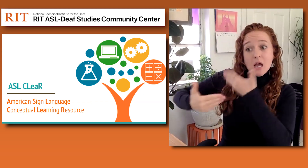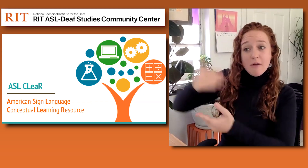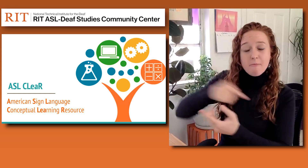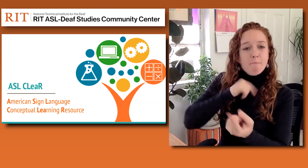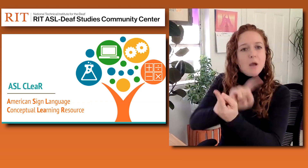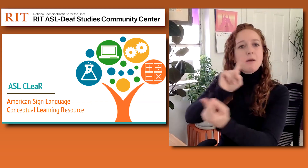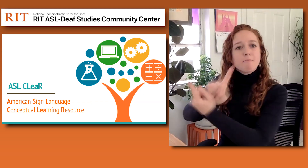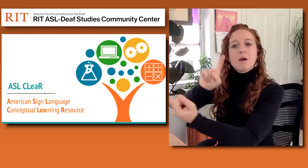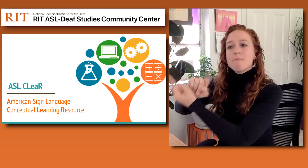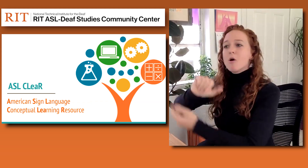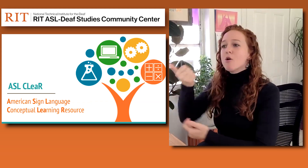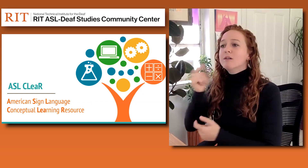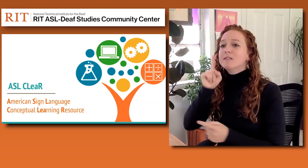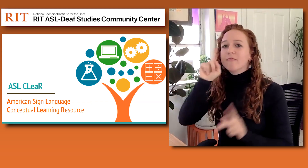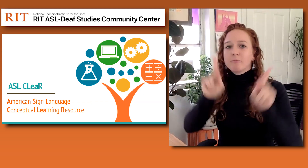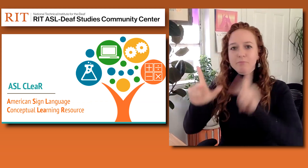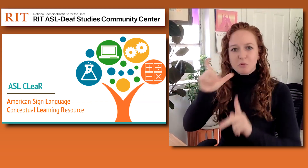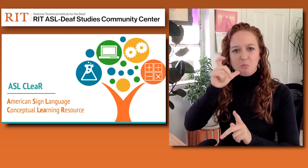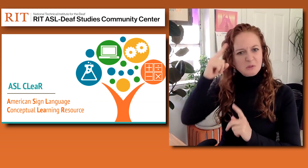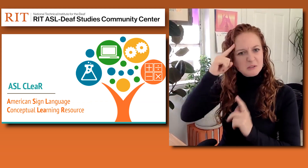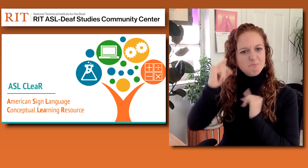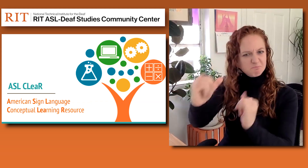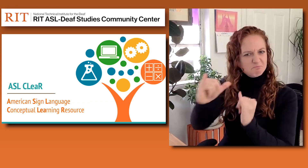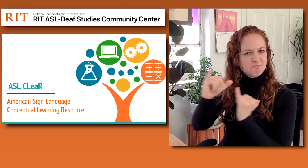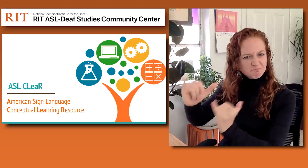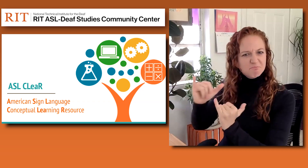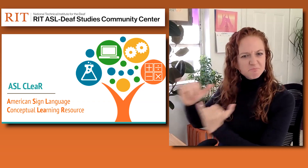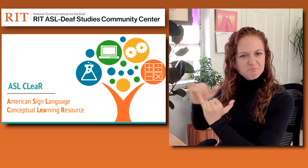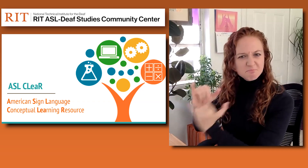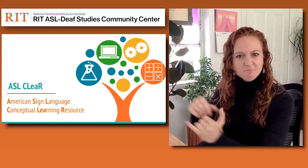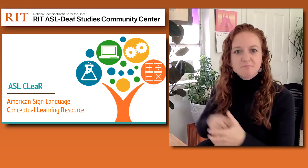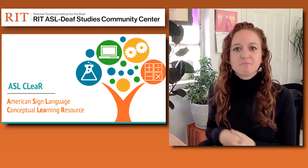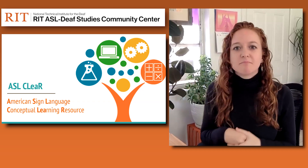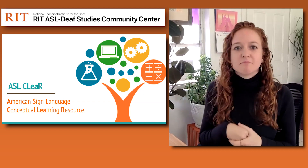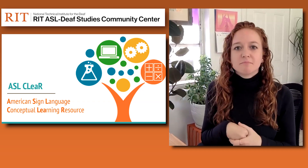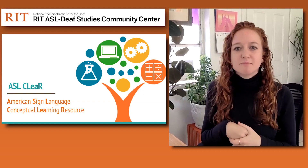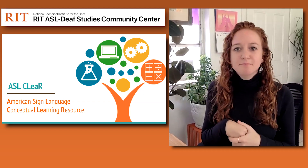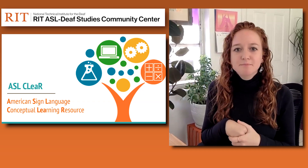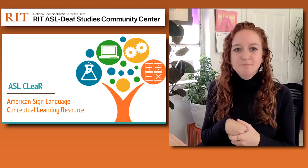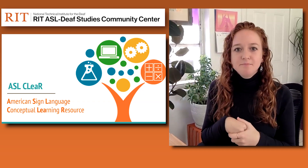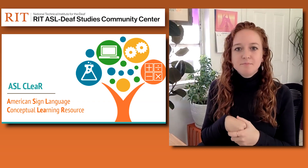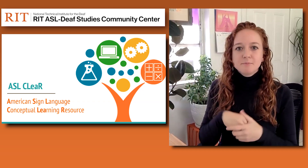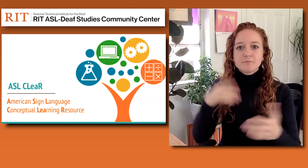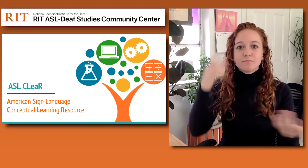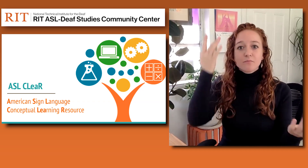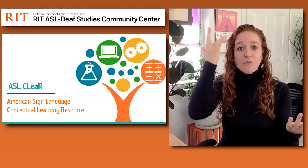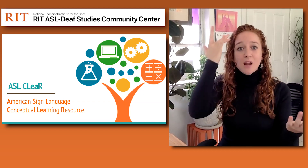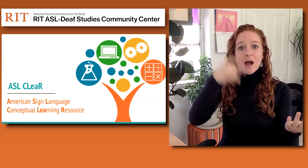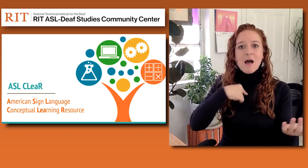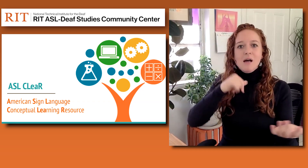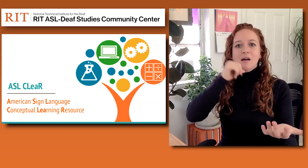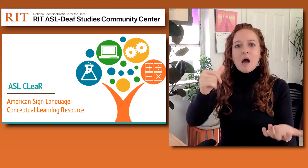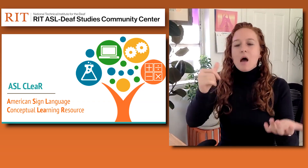I was still under that misunderstanding. I had met some similar, um, educated persons